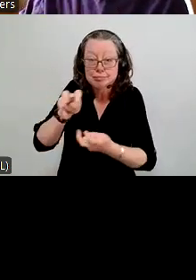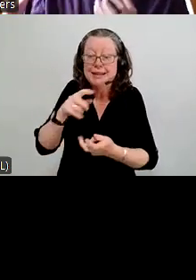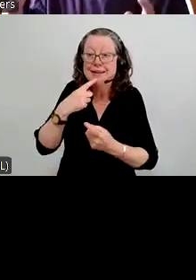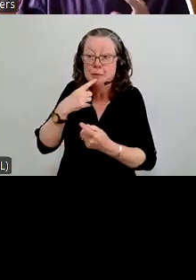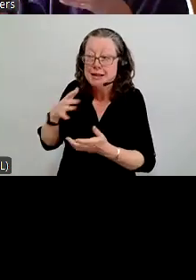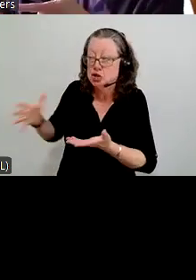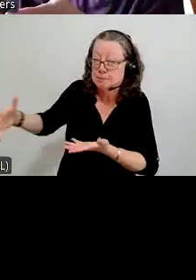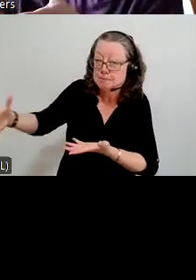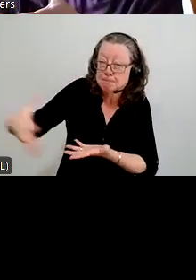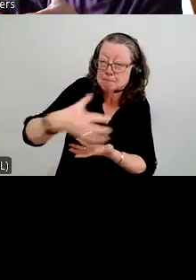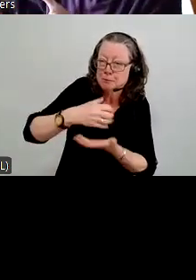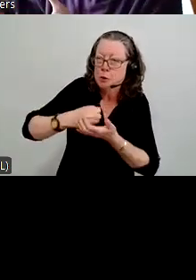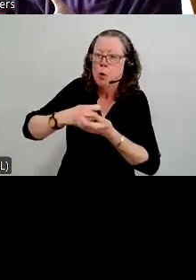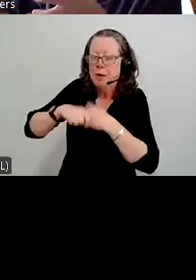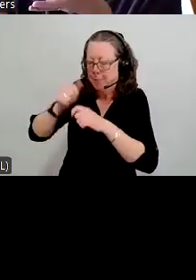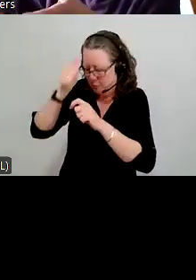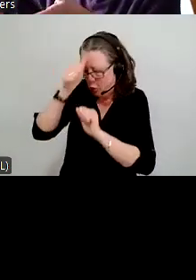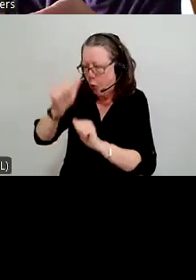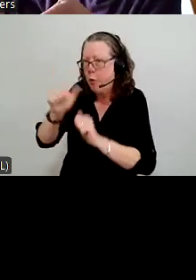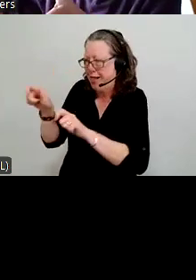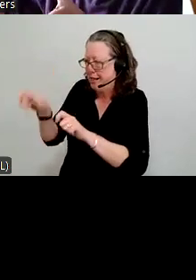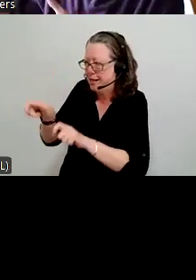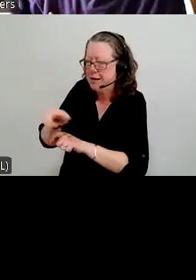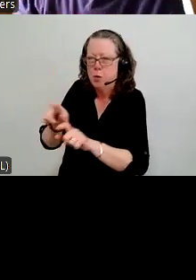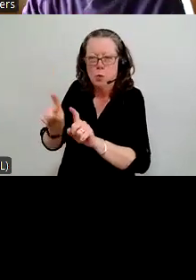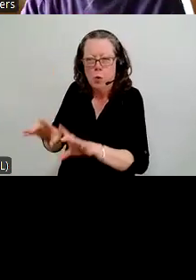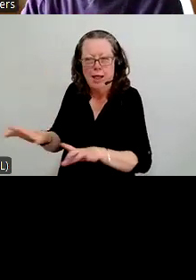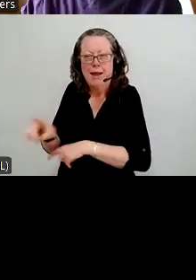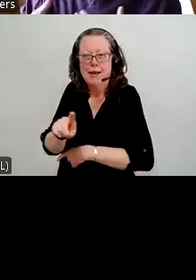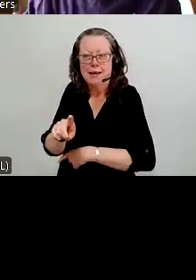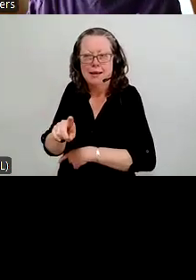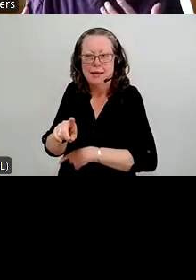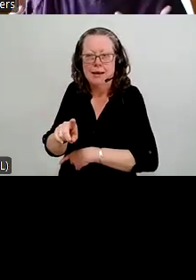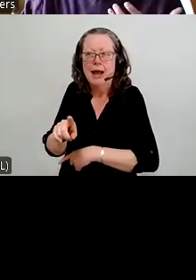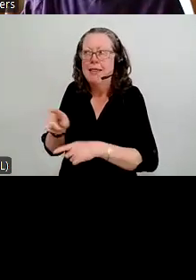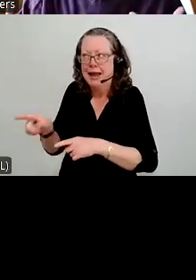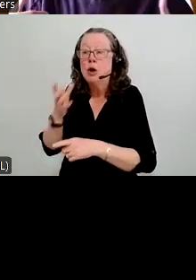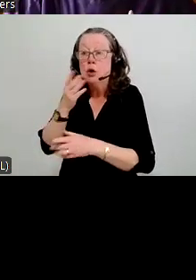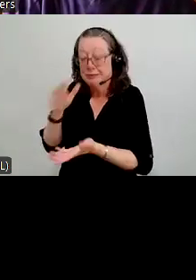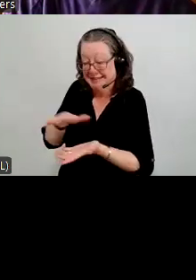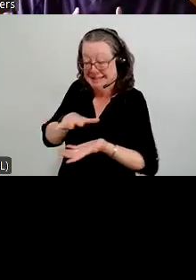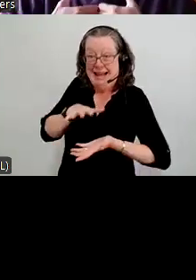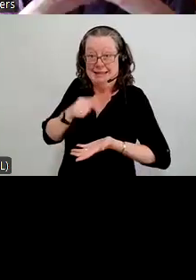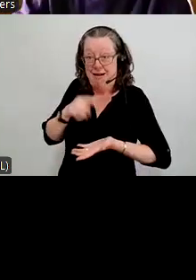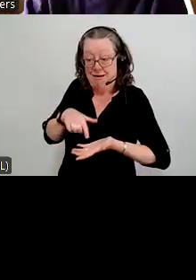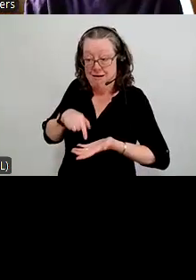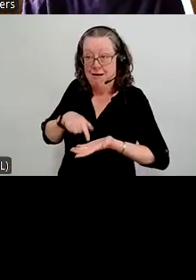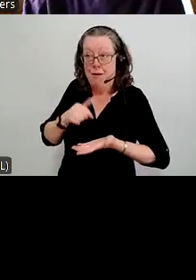so they completed one thing on your website, the one thing that you want people to do, what you can do is use that data to find new users